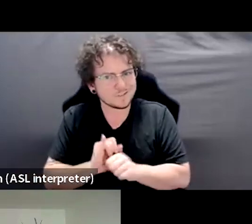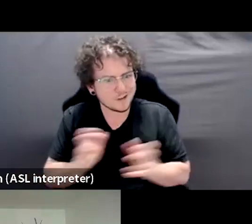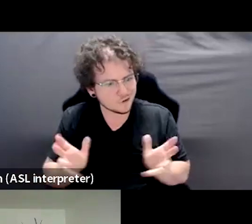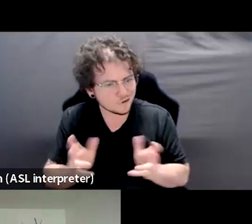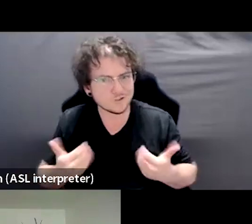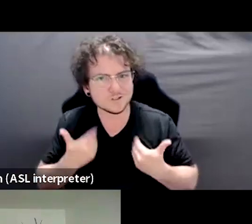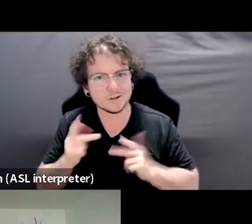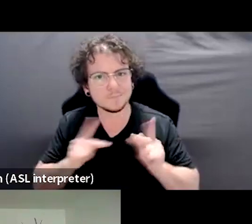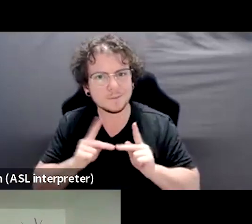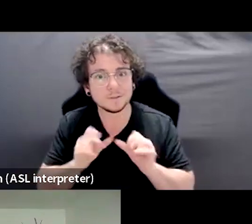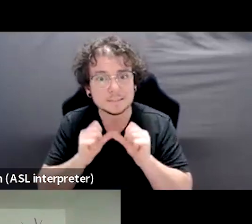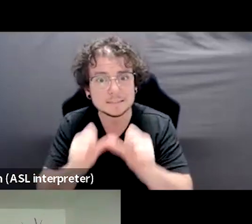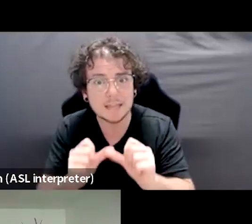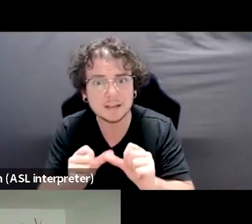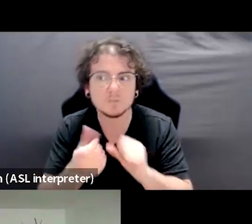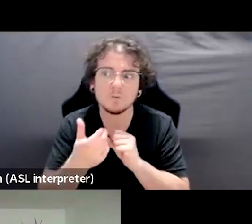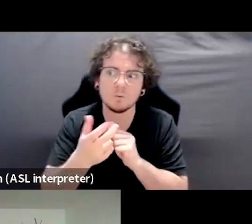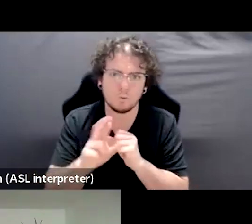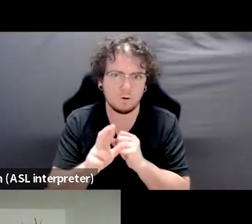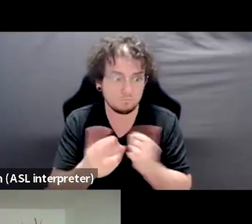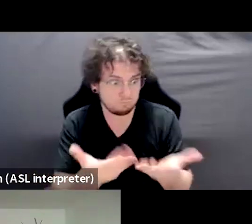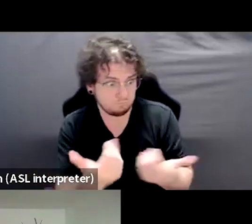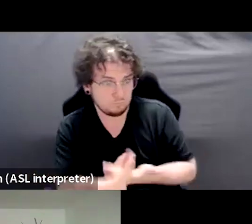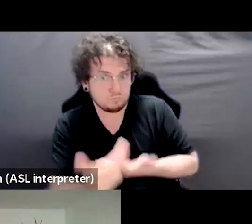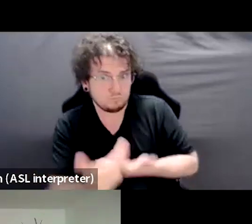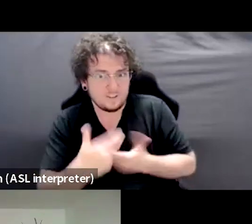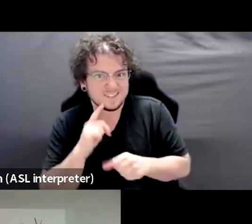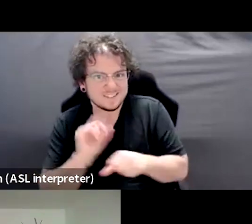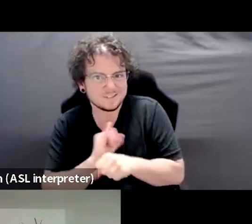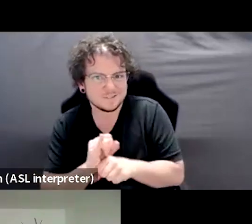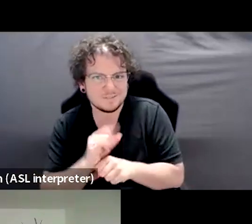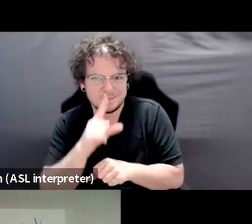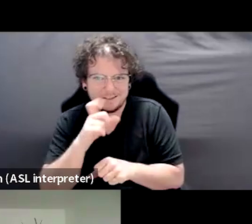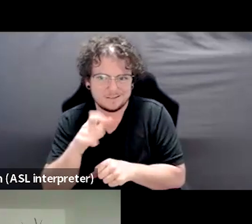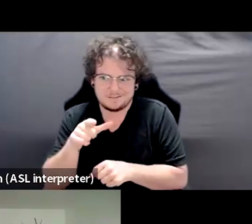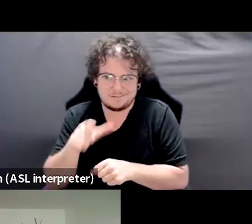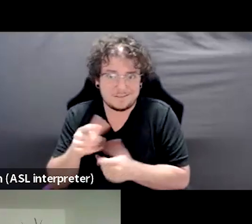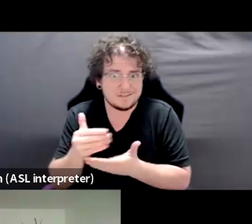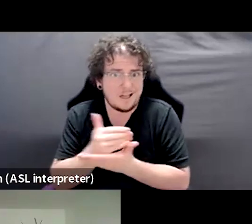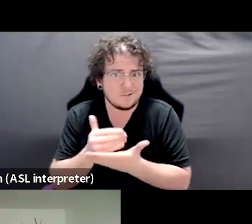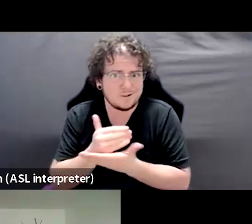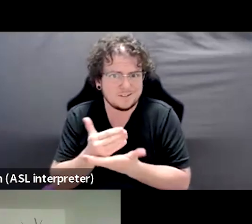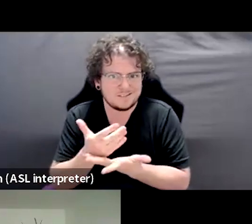salaries are so far below the living wage? So, the first question, can you include something like,